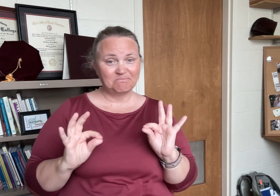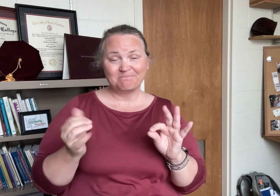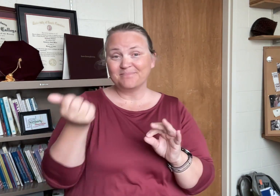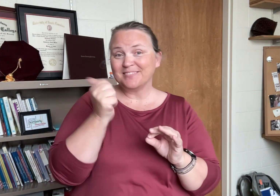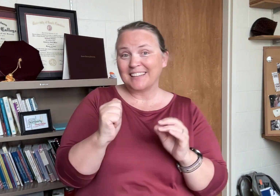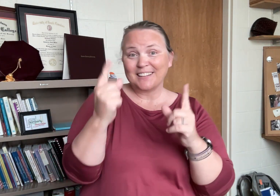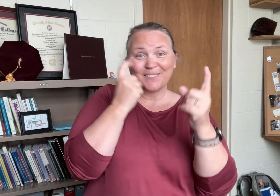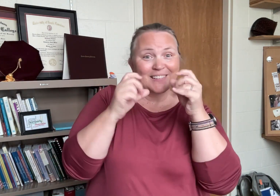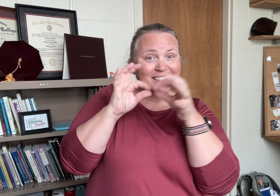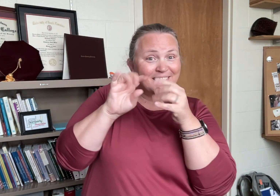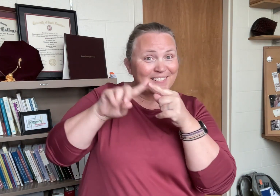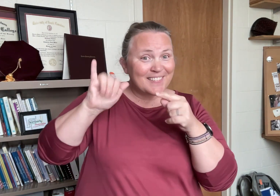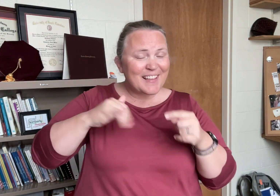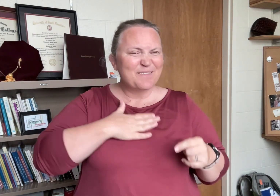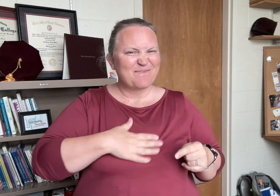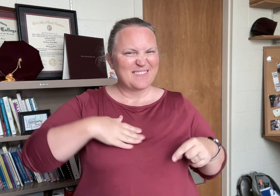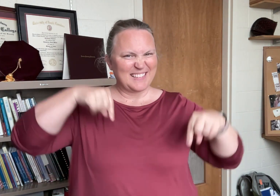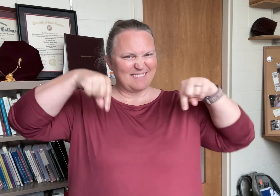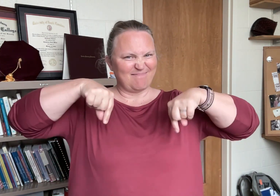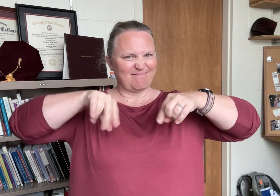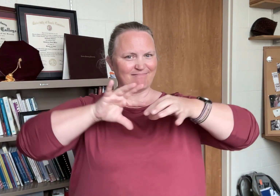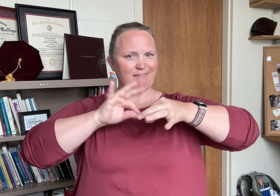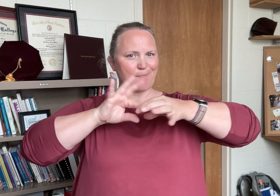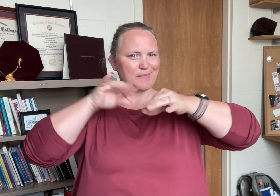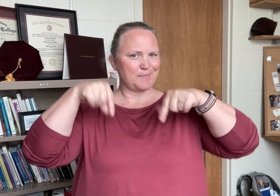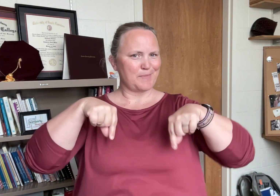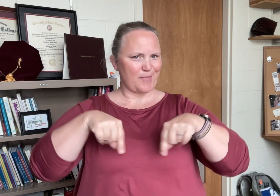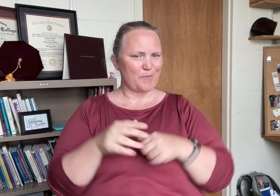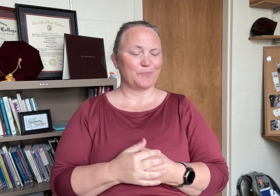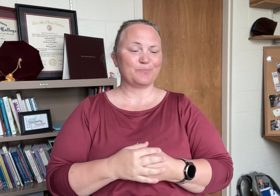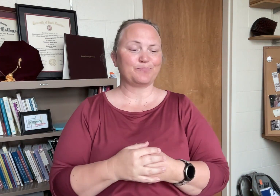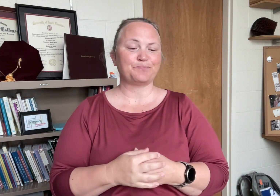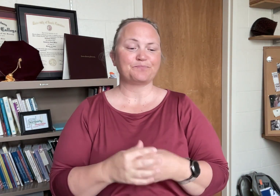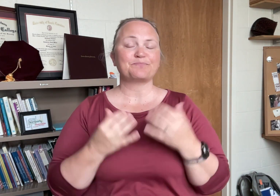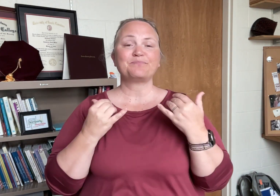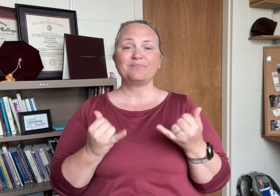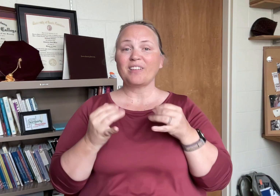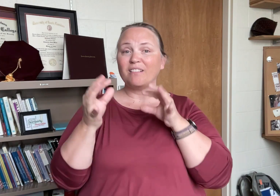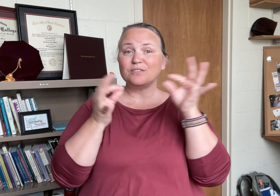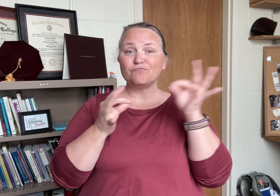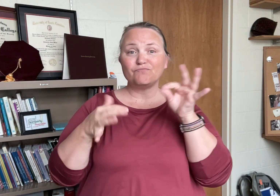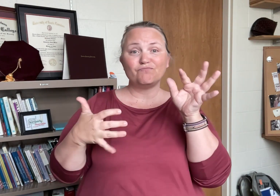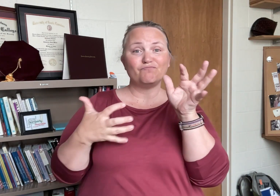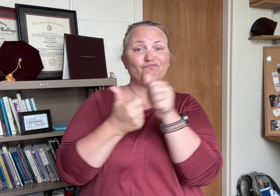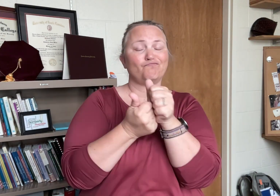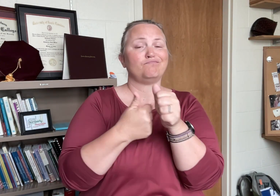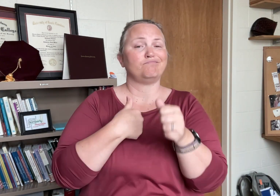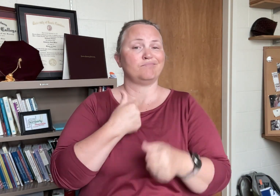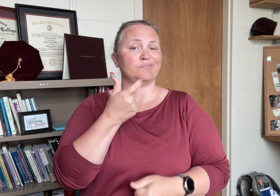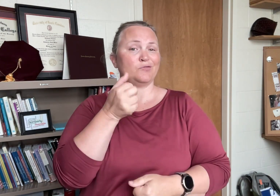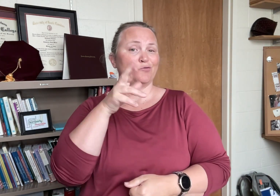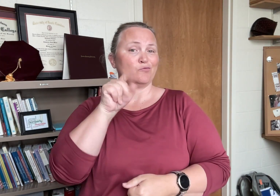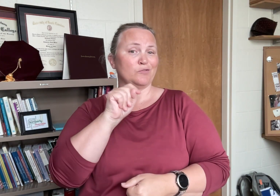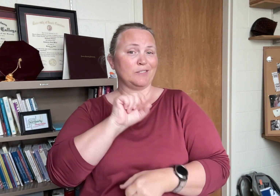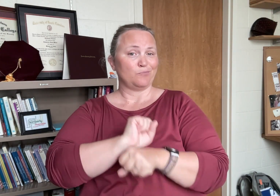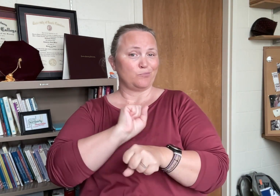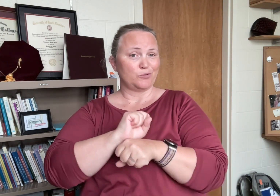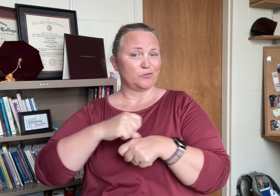If you have any additional questions about publishing scholarly articles, let me know. But for now, I thought I would just turn to a quick update